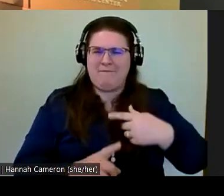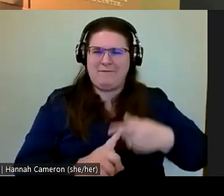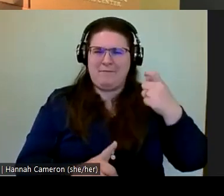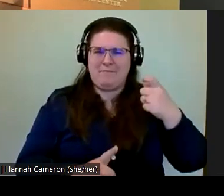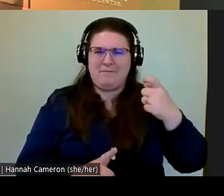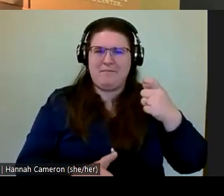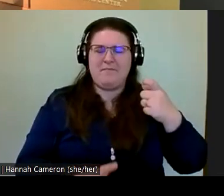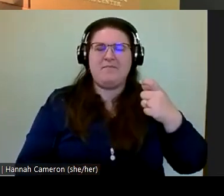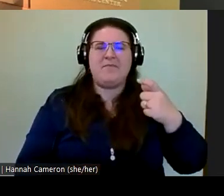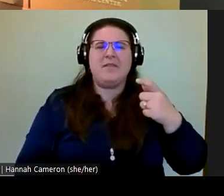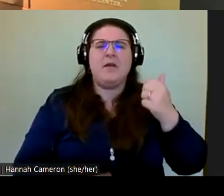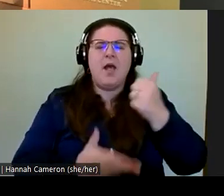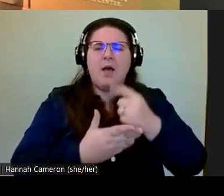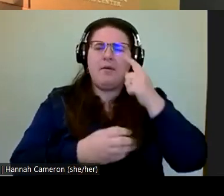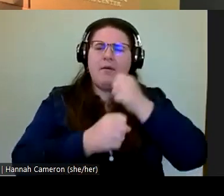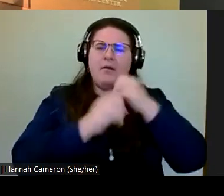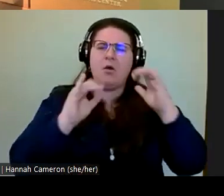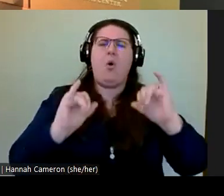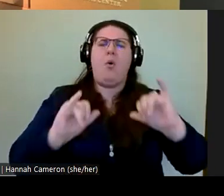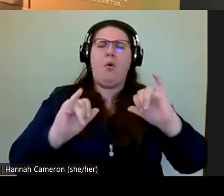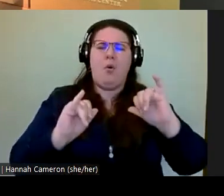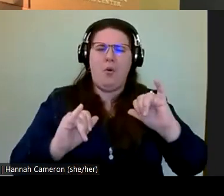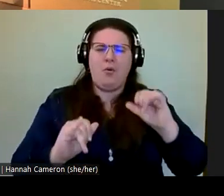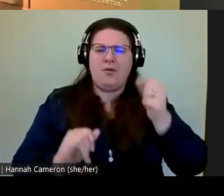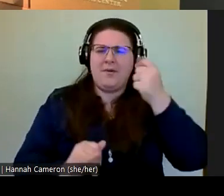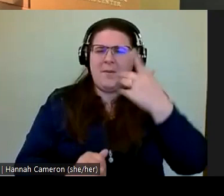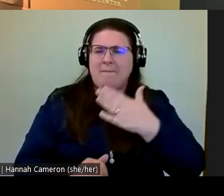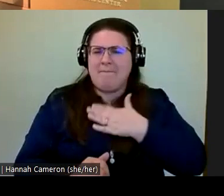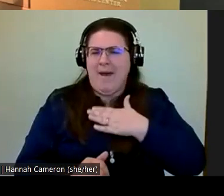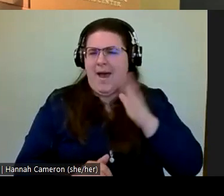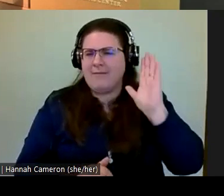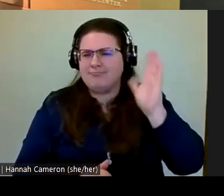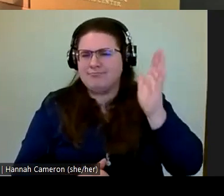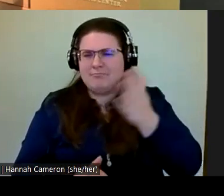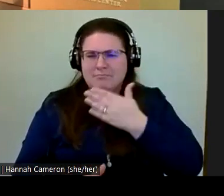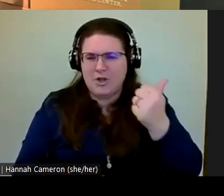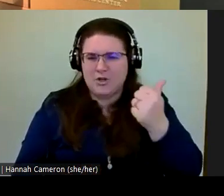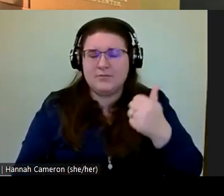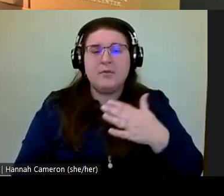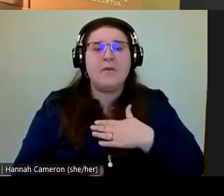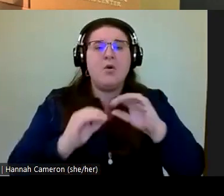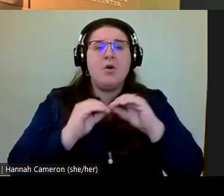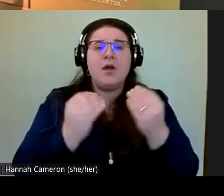context for some of what I'm going to say so the organization I work for is called W medicine uh